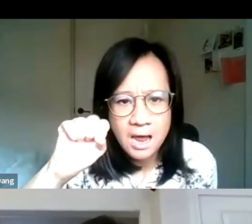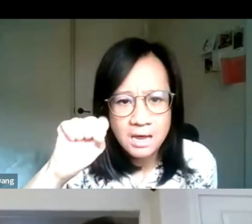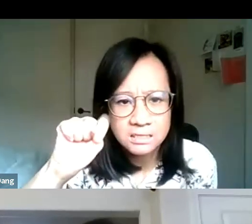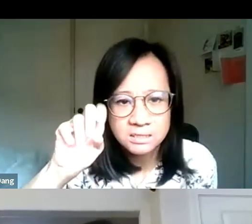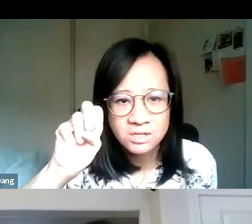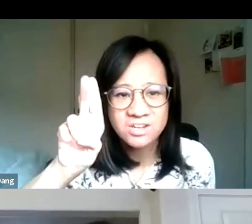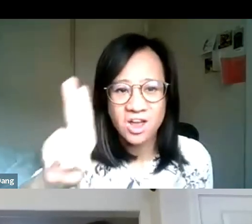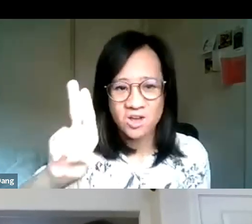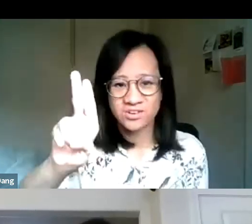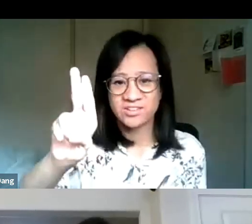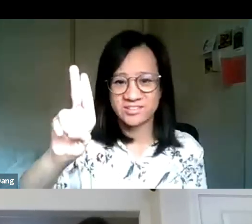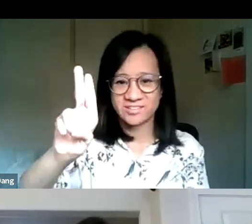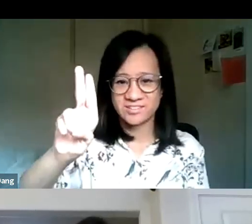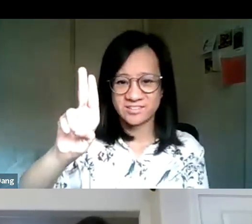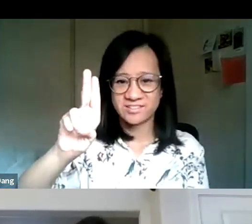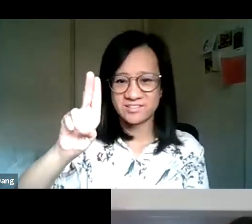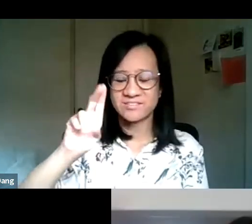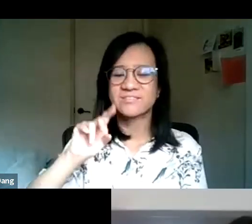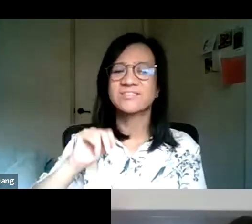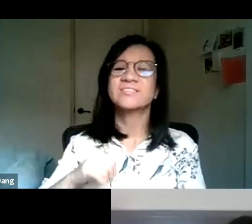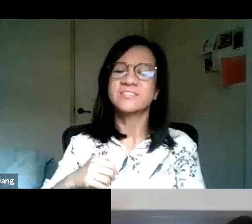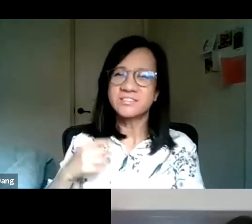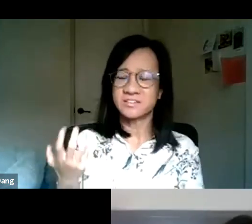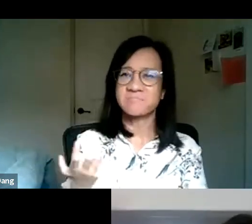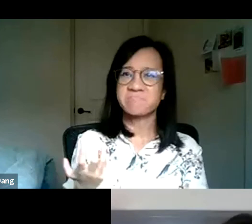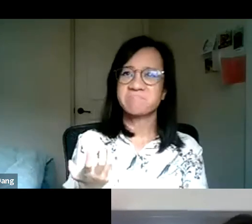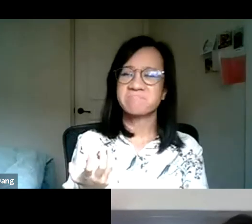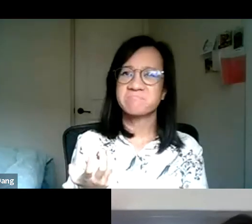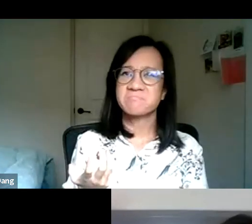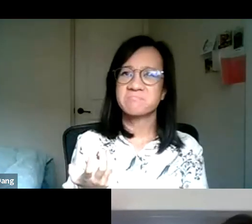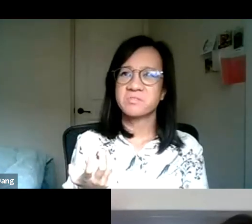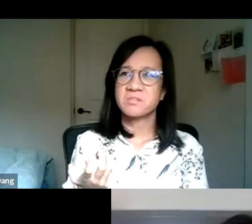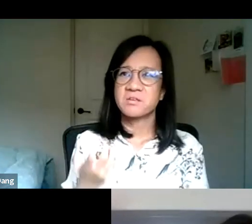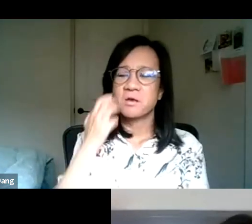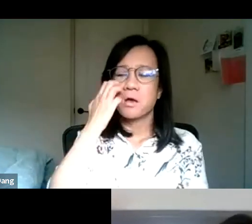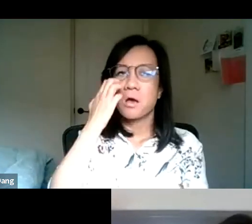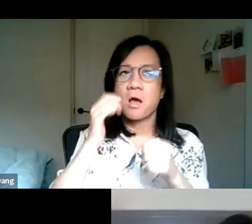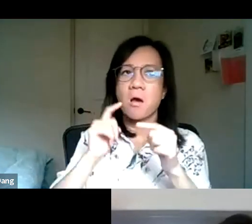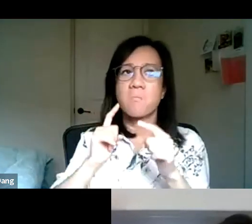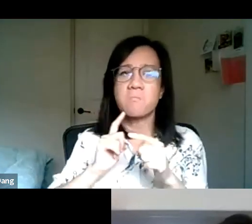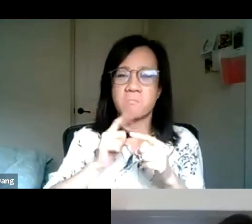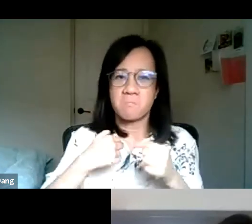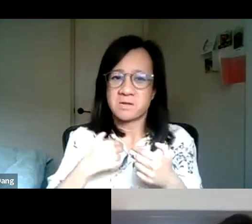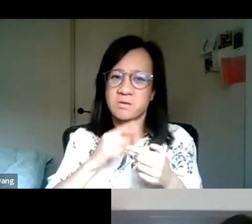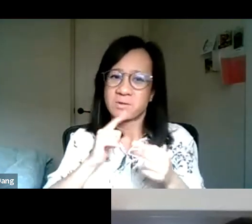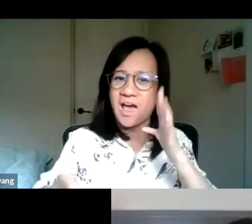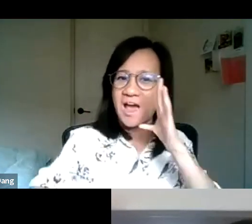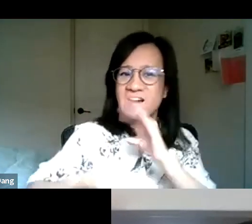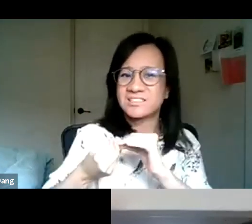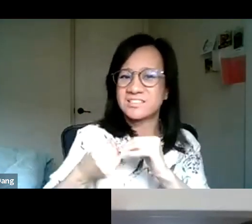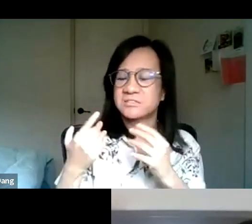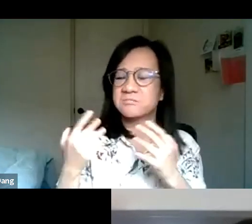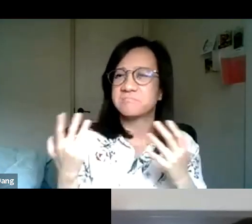I agree with Istou.